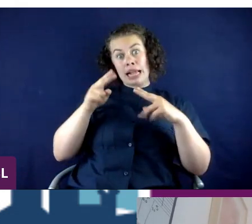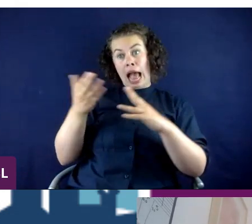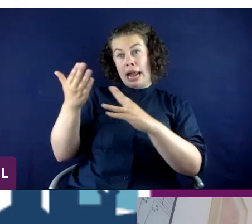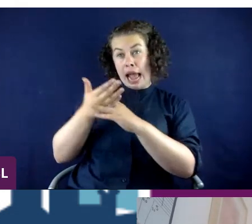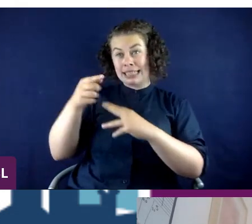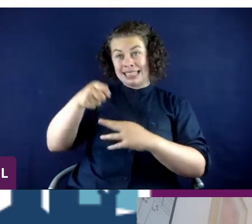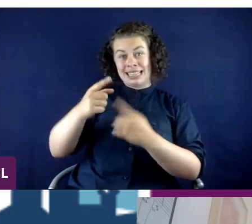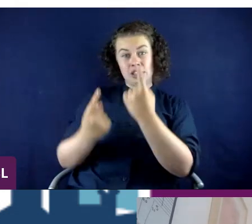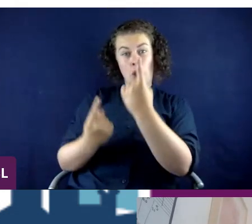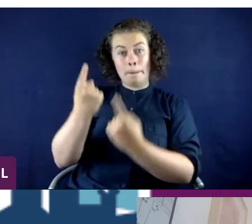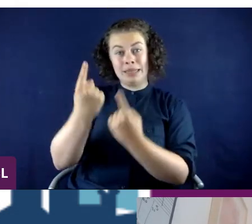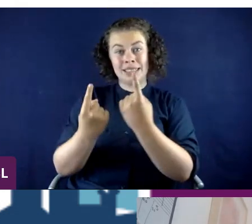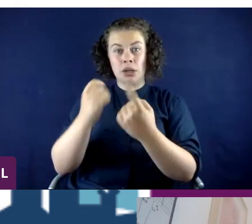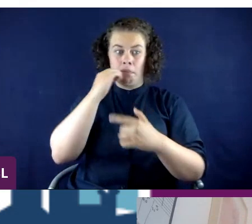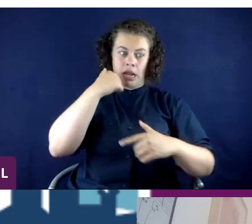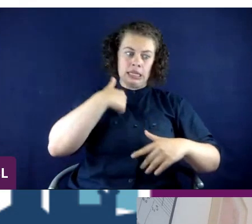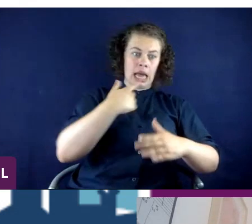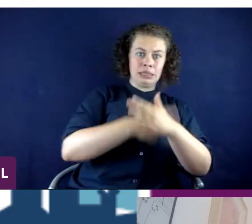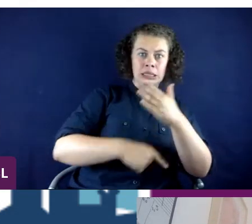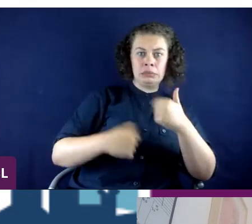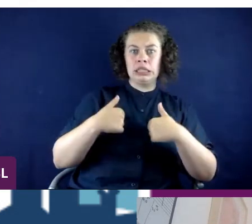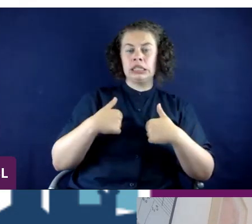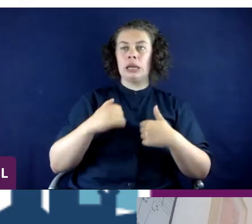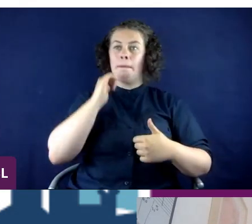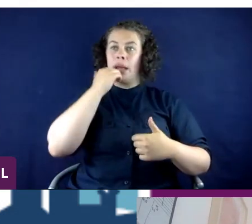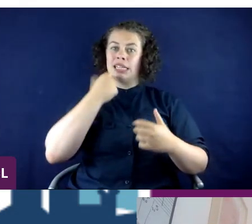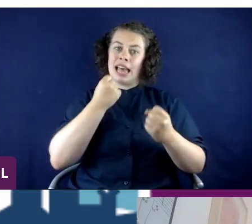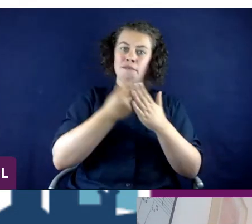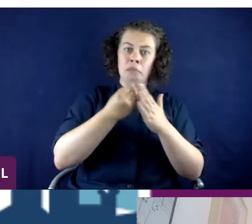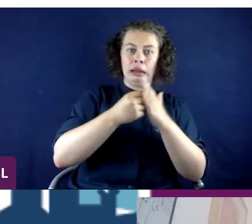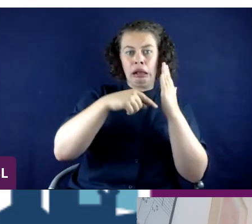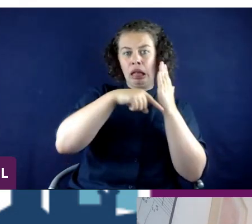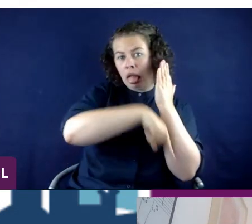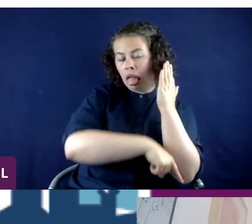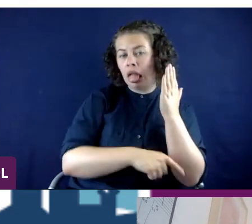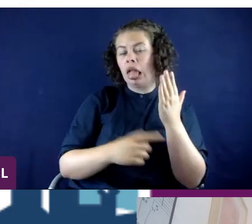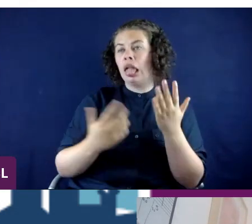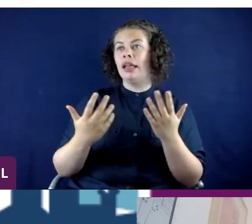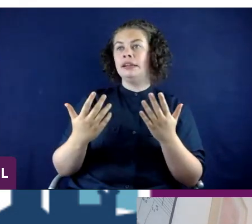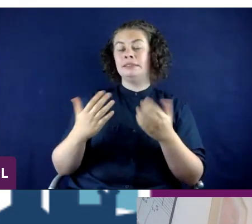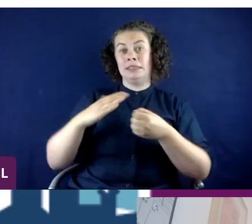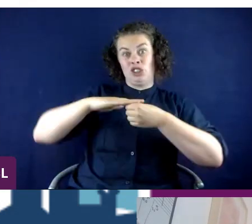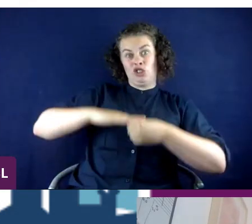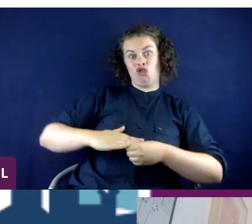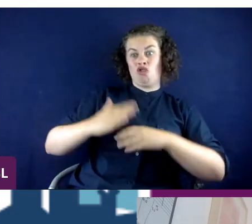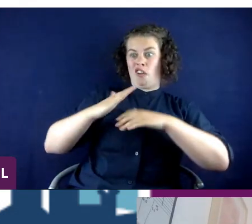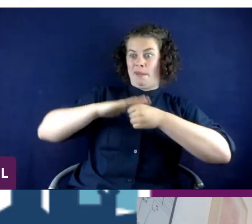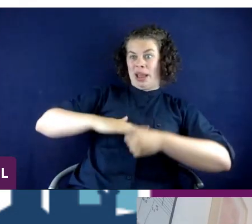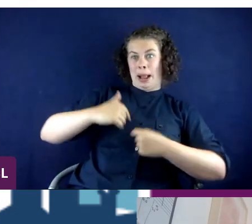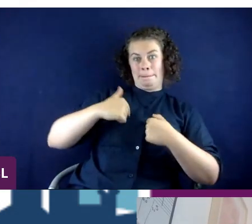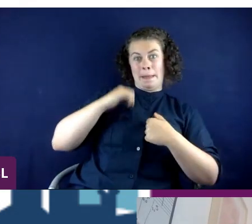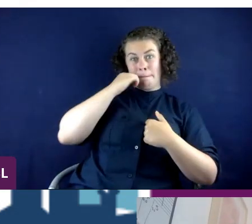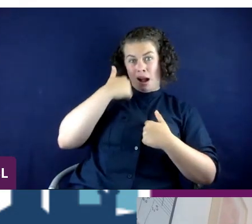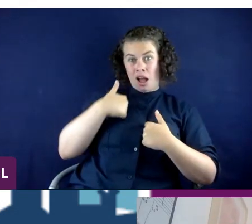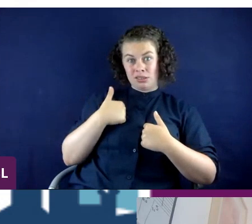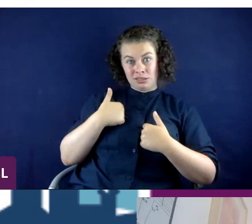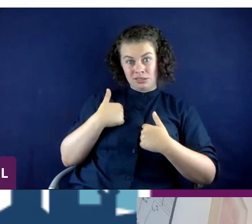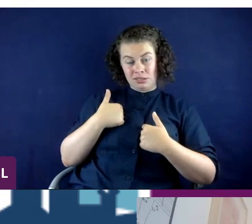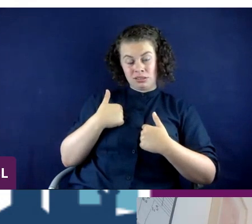competitions, the discrimination in access to sport and the economic reality of many sports